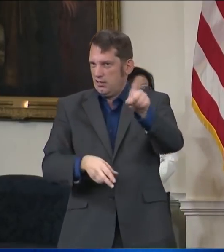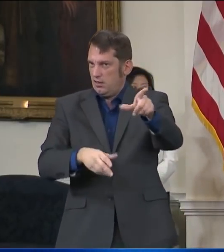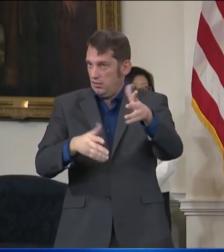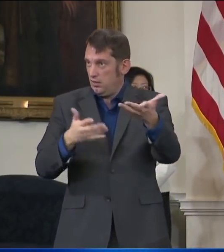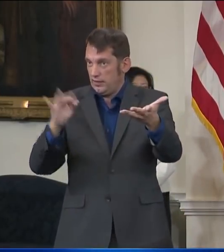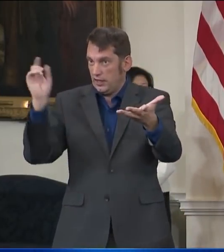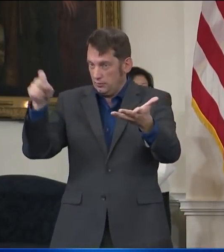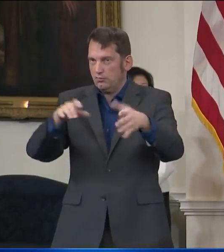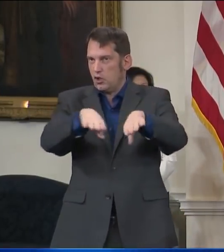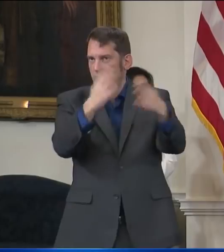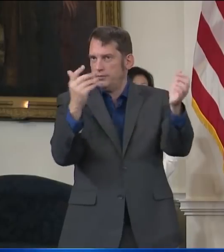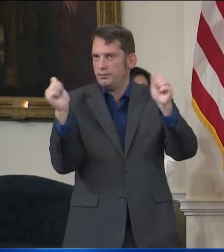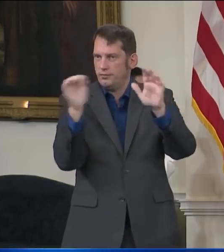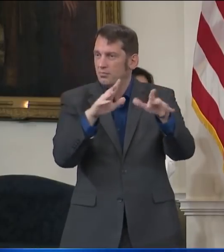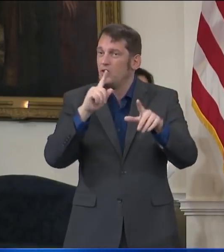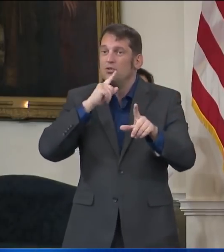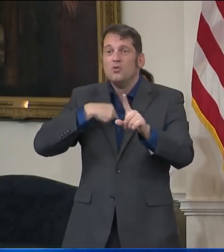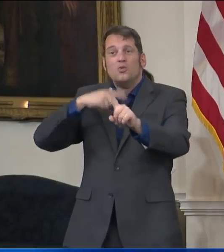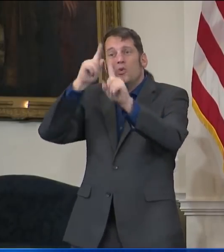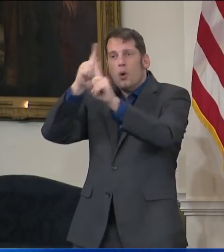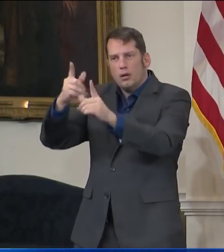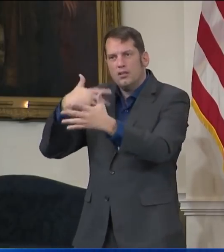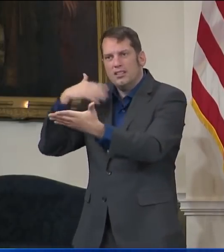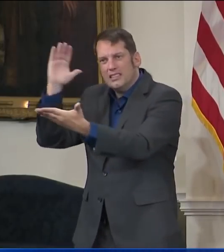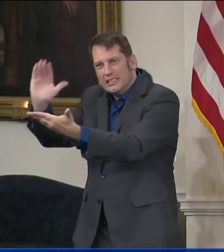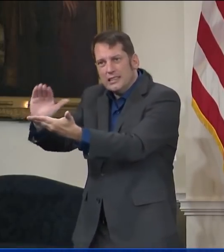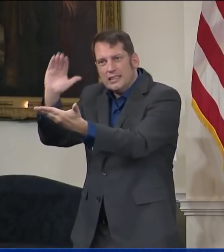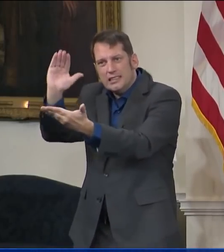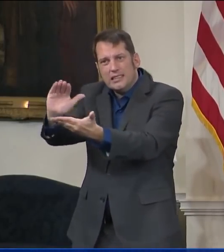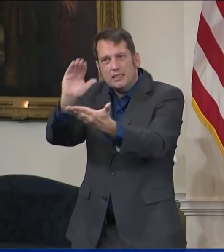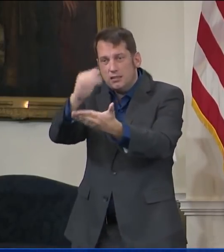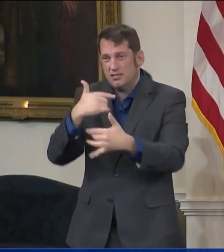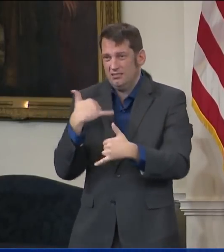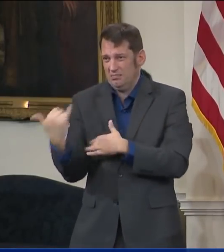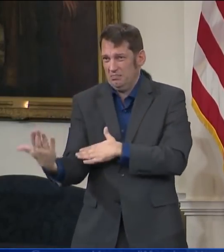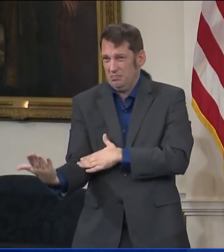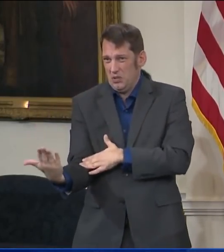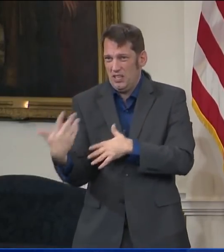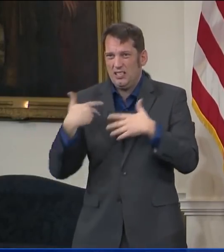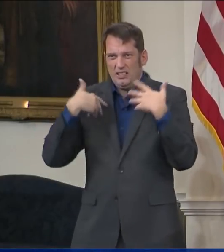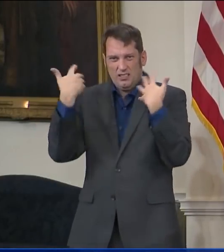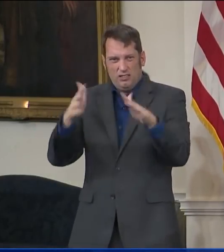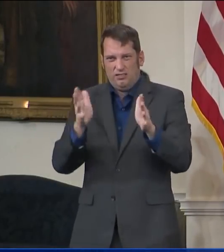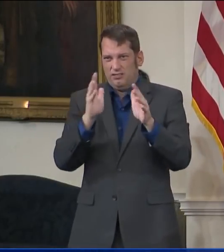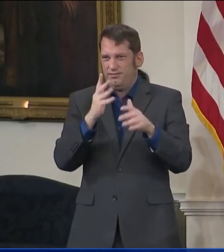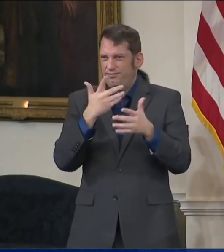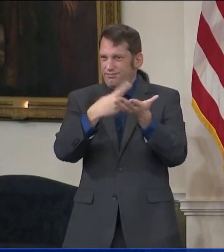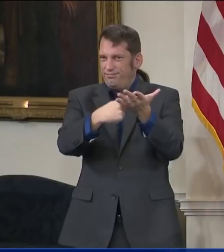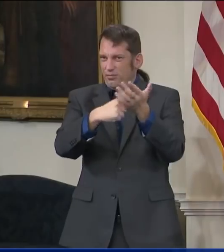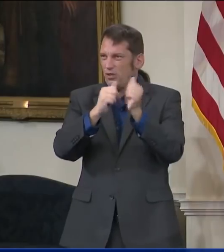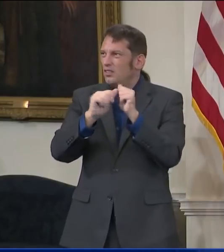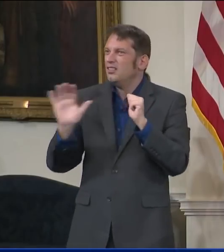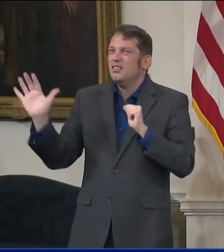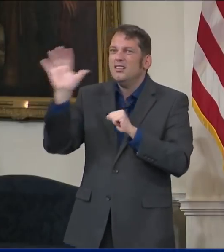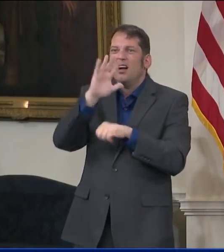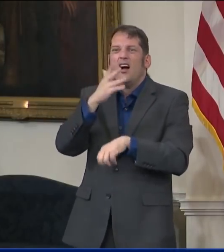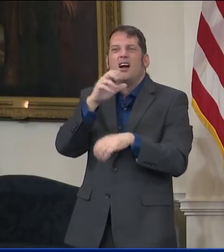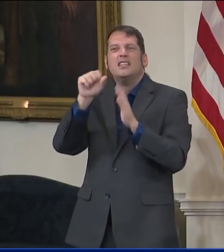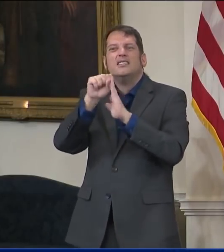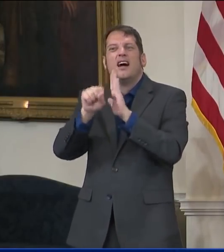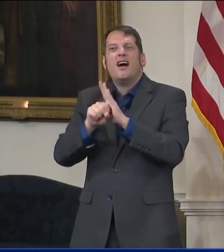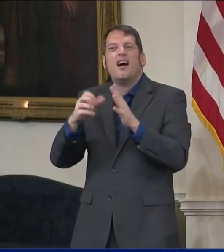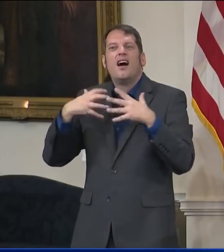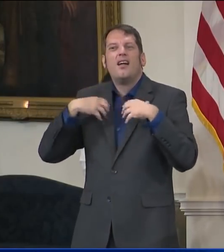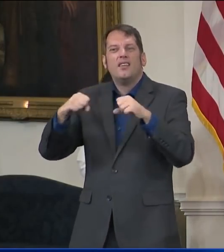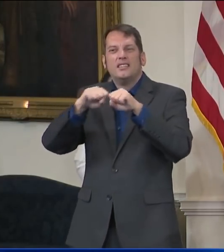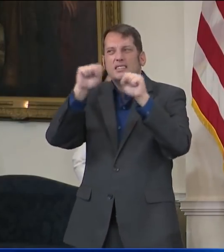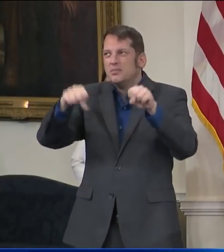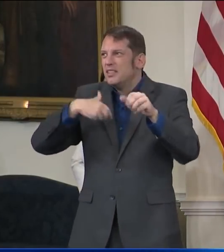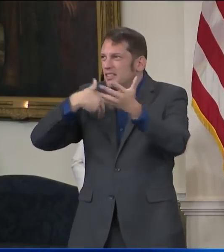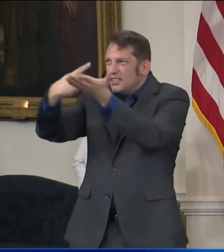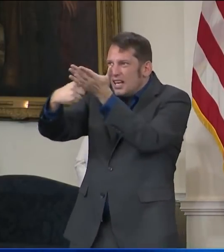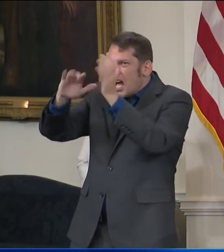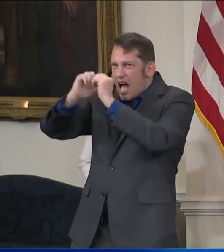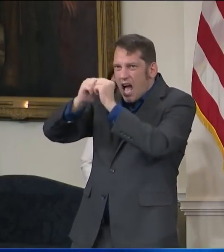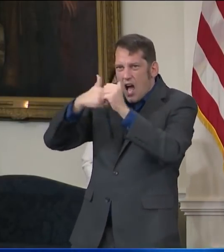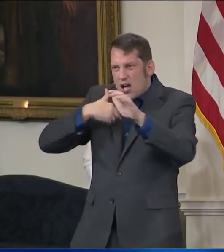WE HAD A LONG TALK WITH THE LEADERS OF EVERY SINGLE HOSPITAL SYSTEM IN THE STATE EARLIER TODAY TO TALK ABOUT ALL OF THE COLLECTIVE IDEAS FOR KEEPING THAT FROM HAPPENING.